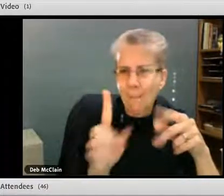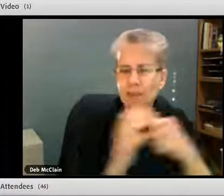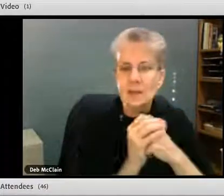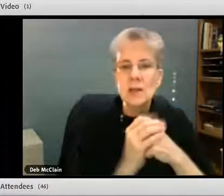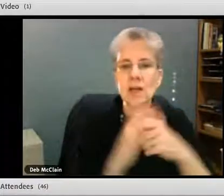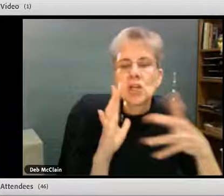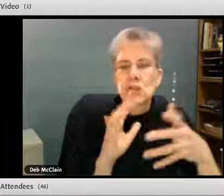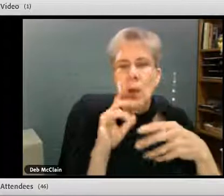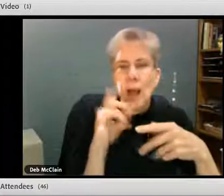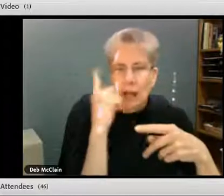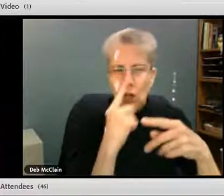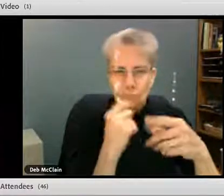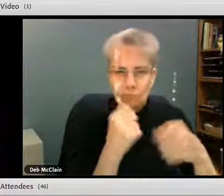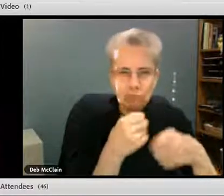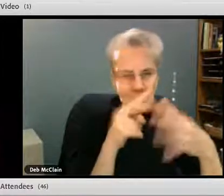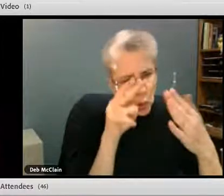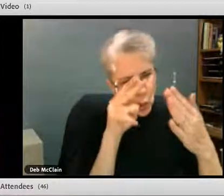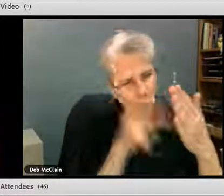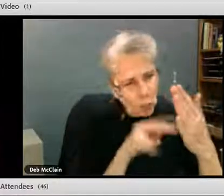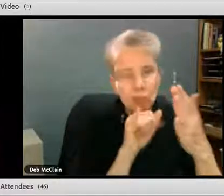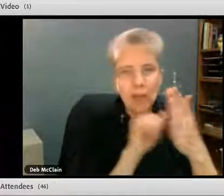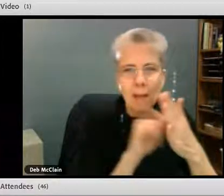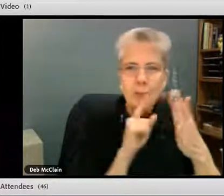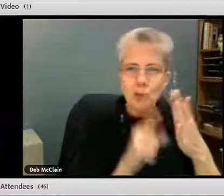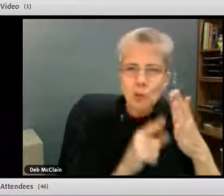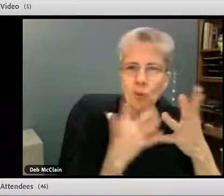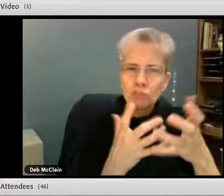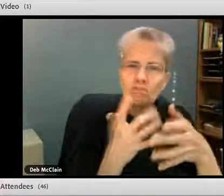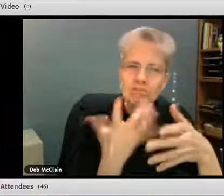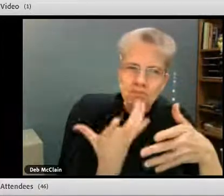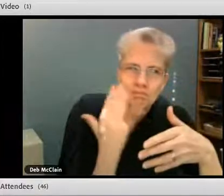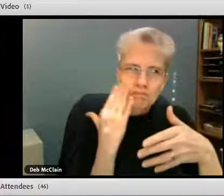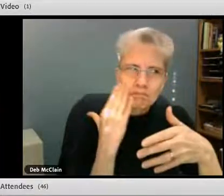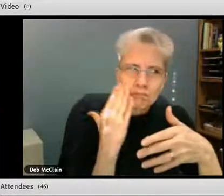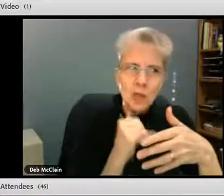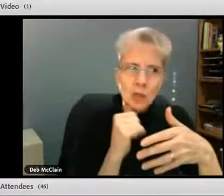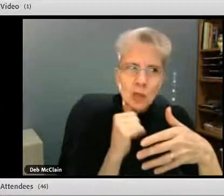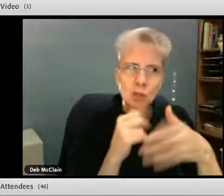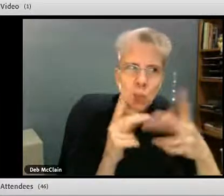You don't want people's foreheads cut. You want to create different heights.